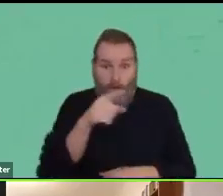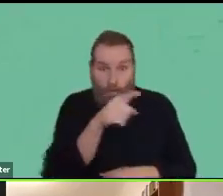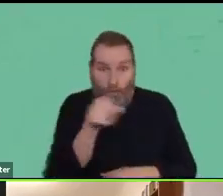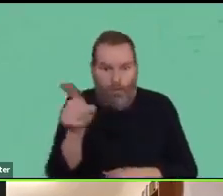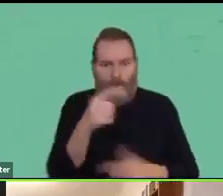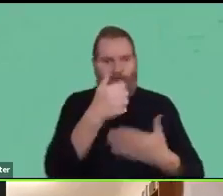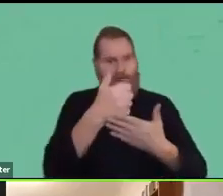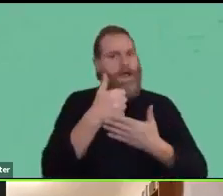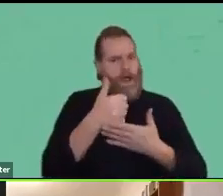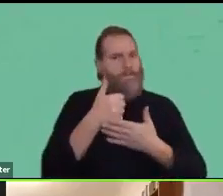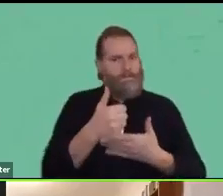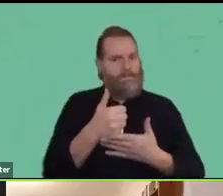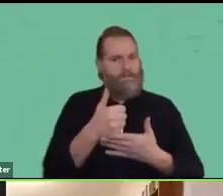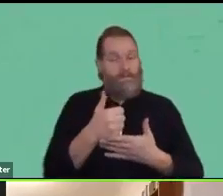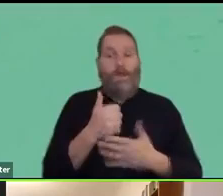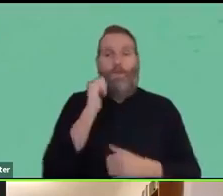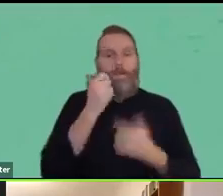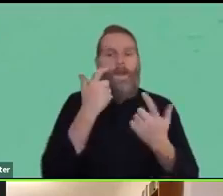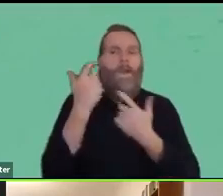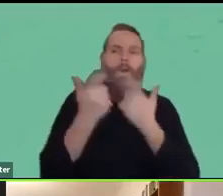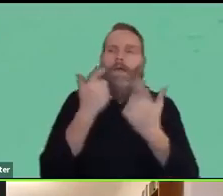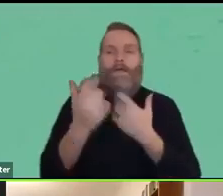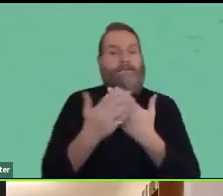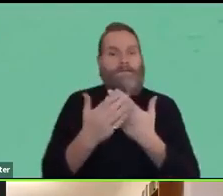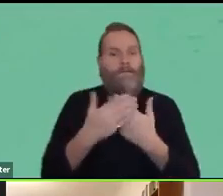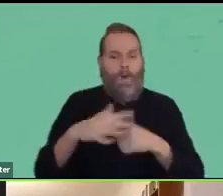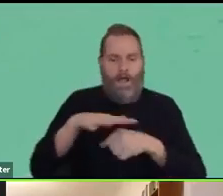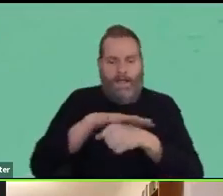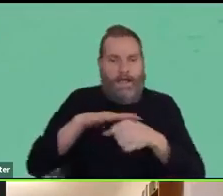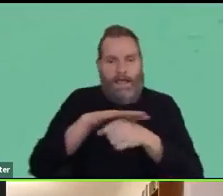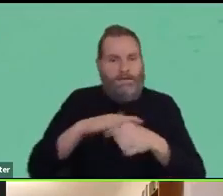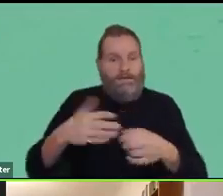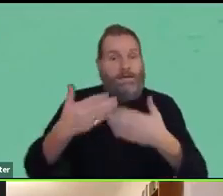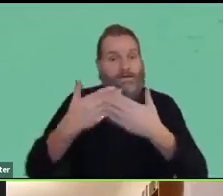out for more case studies I mean it was almost enough to bring you to tears in the debate today